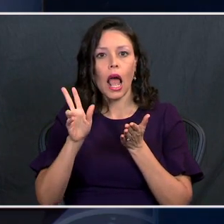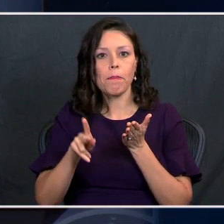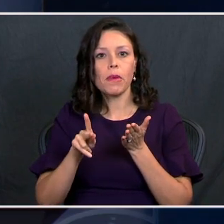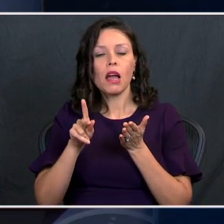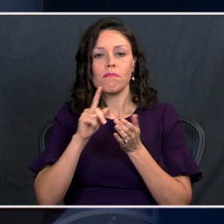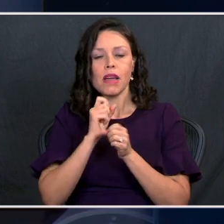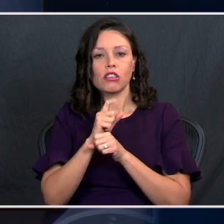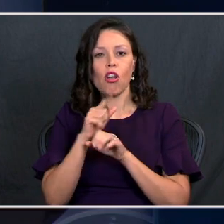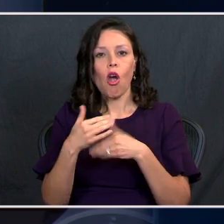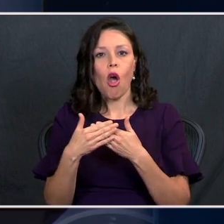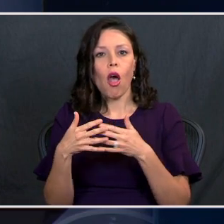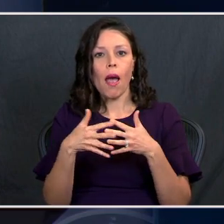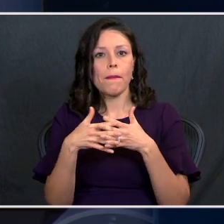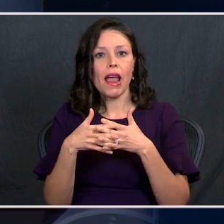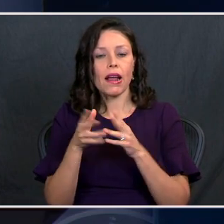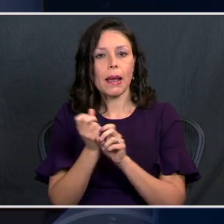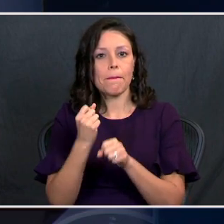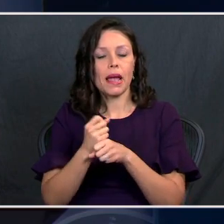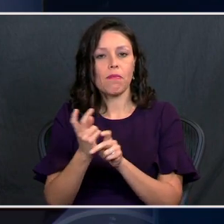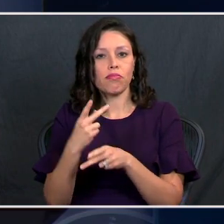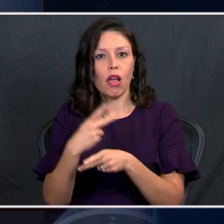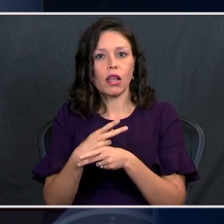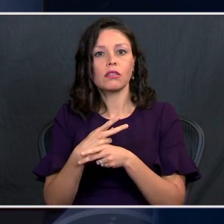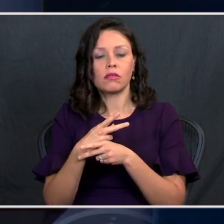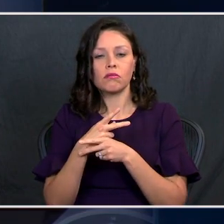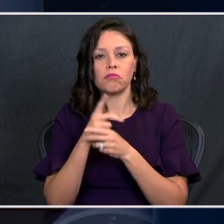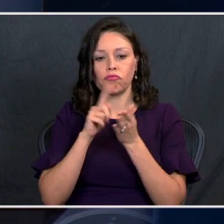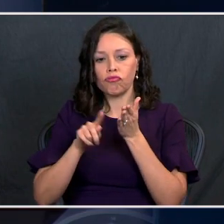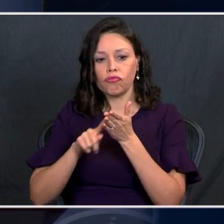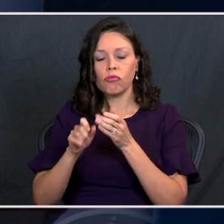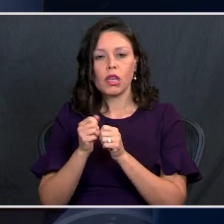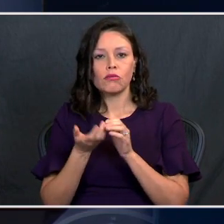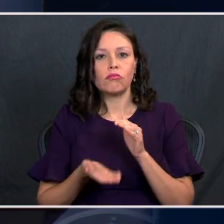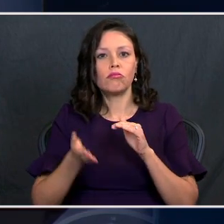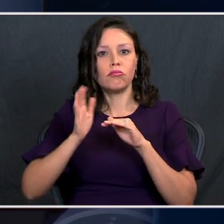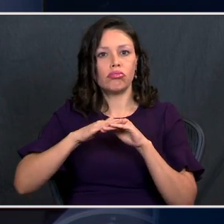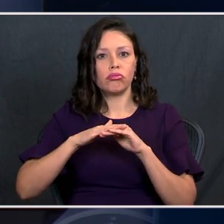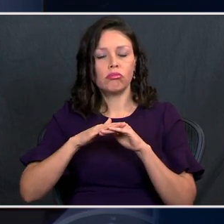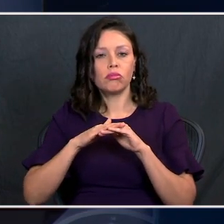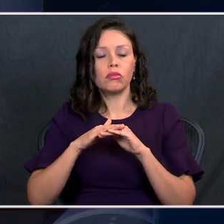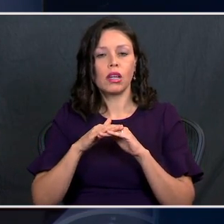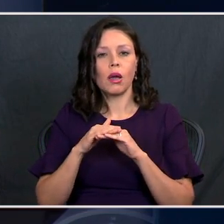are measured so that we can close loopholes and ensure -- increase the amount of a product that must be made in the U.S.